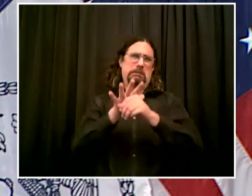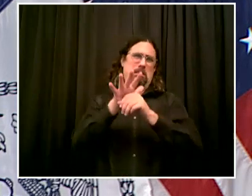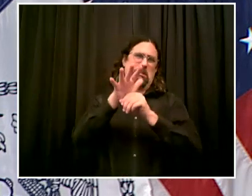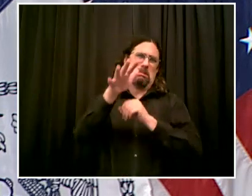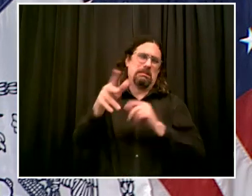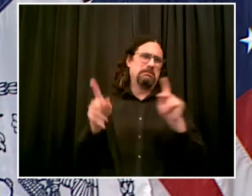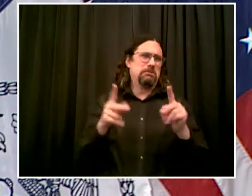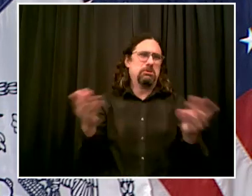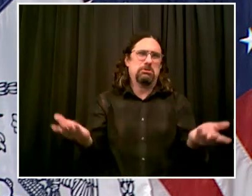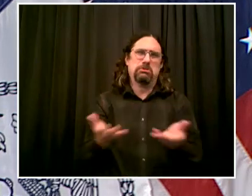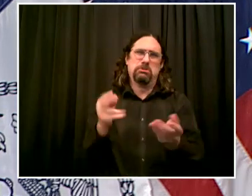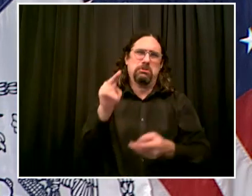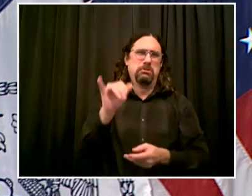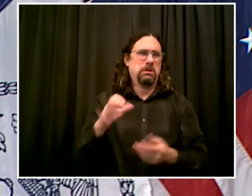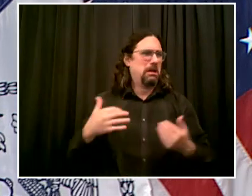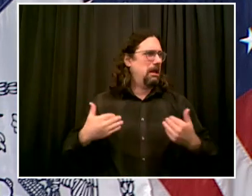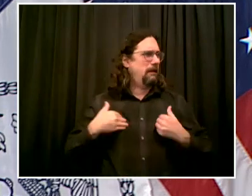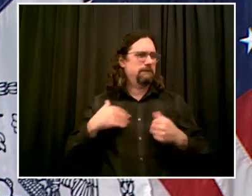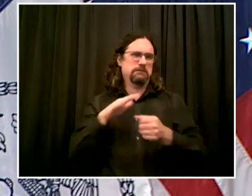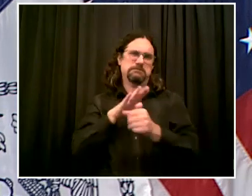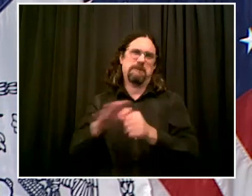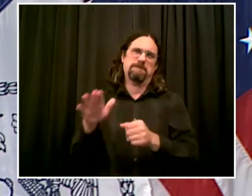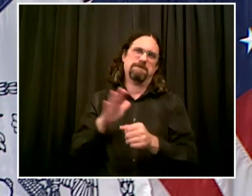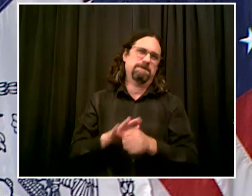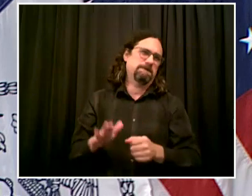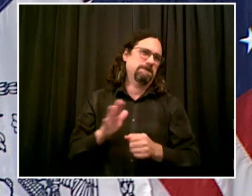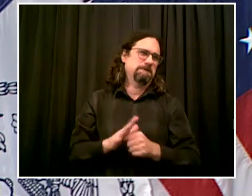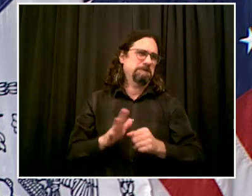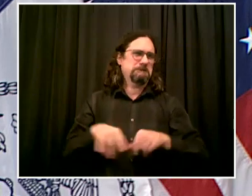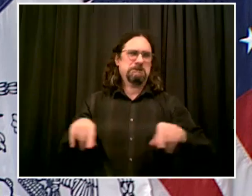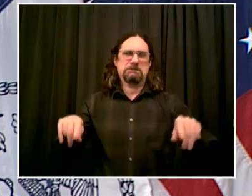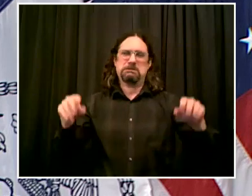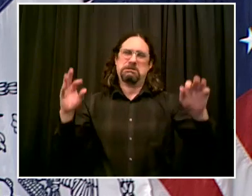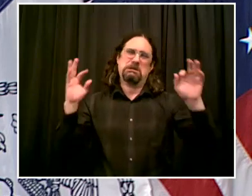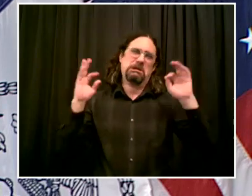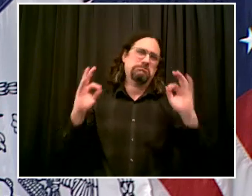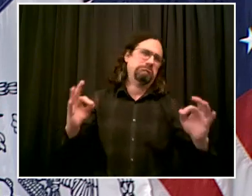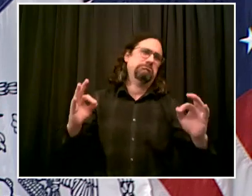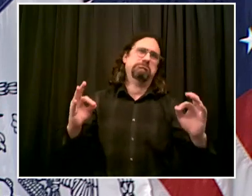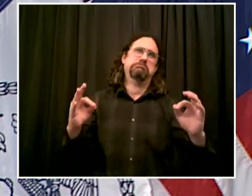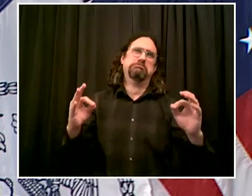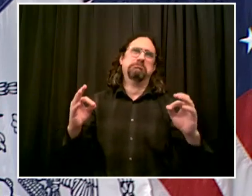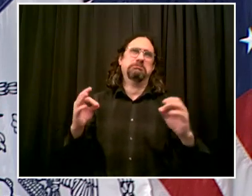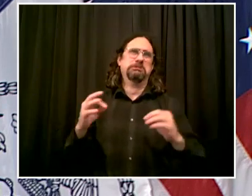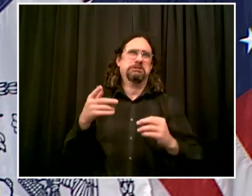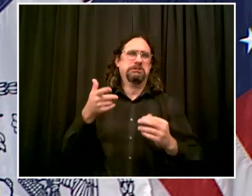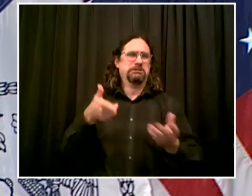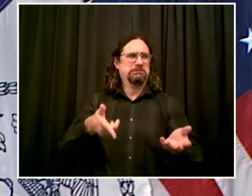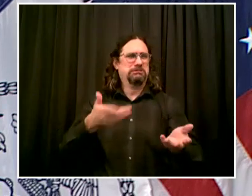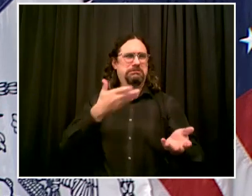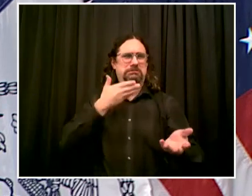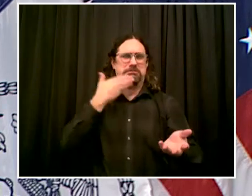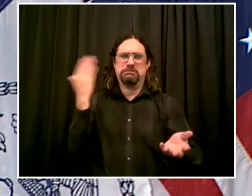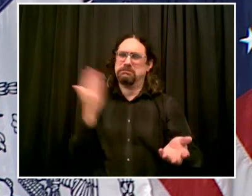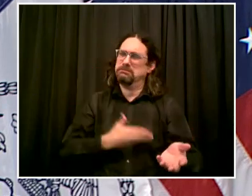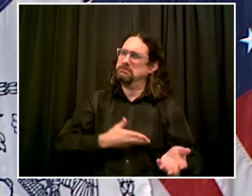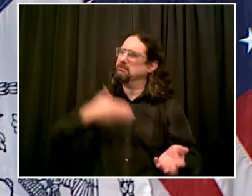COME HERE NO MATTER WHAT. THIS CRISIS WILL BE OVER SOON. HERE IWHS ATE WHAVE FOUND.